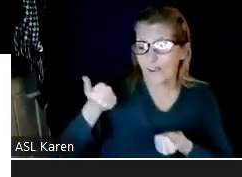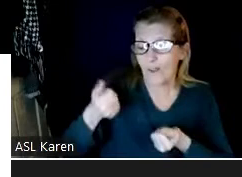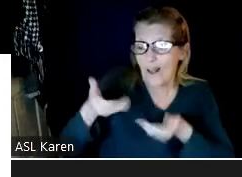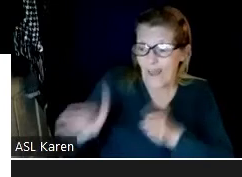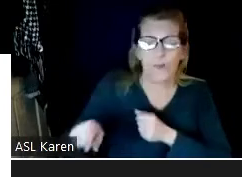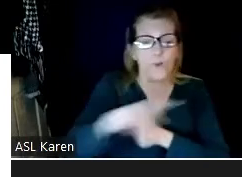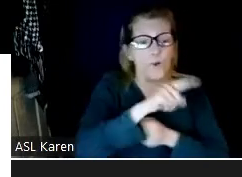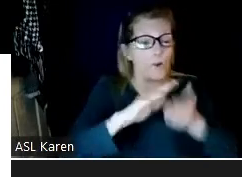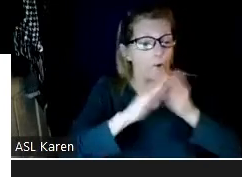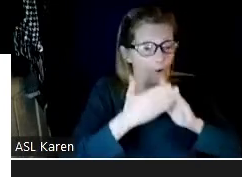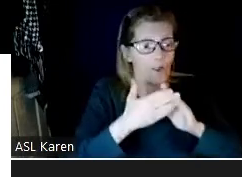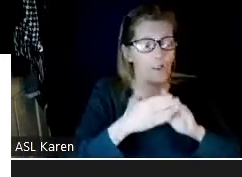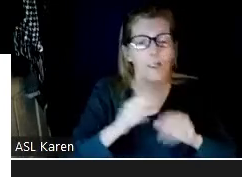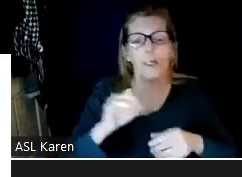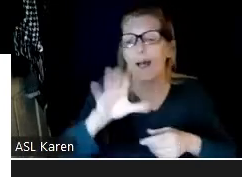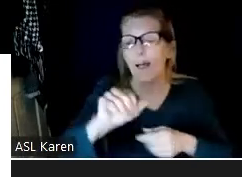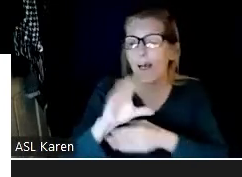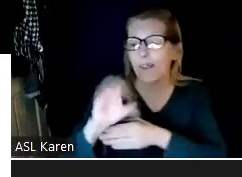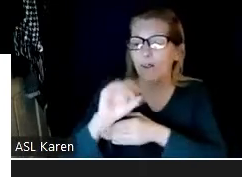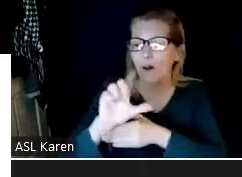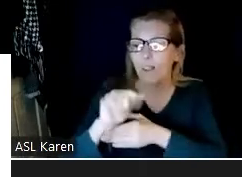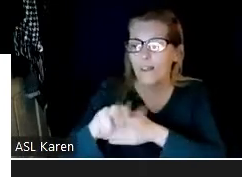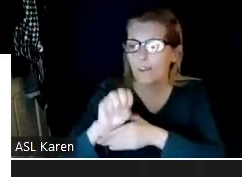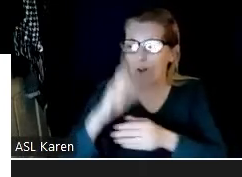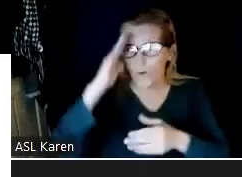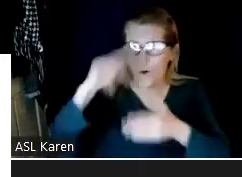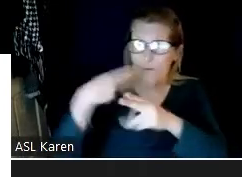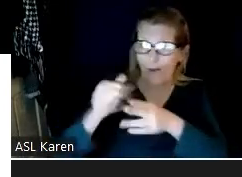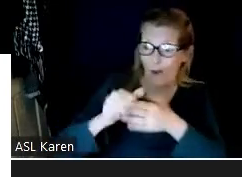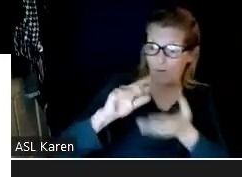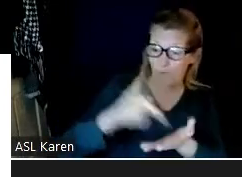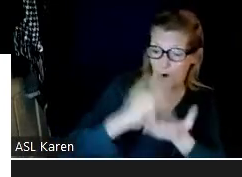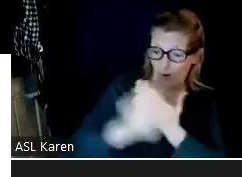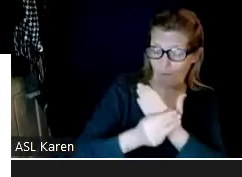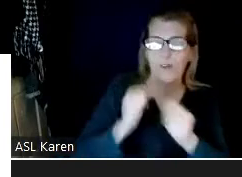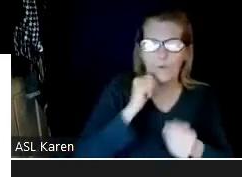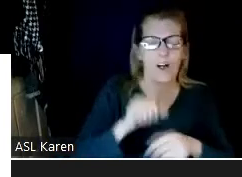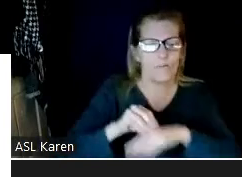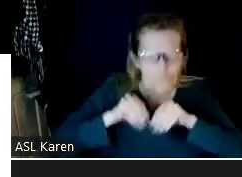community, colleagues know about the program will influence how we share information and